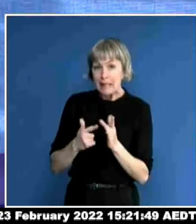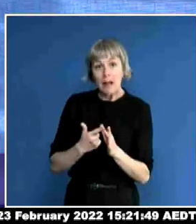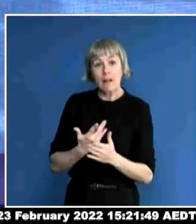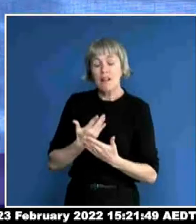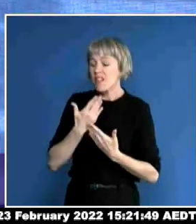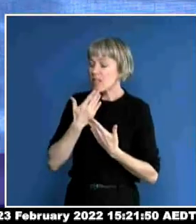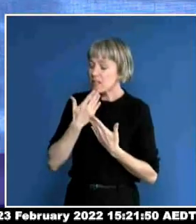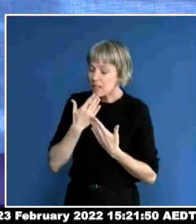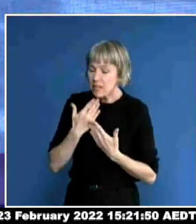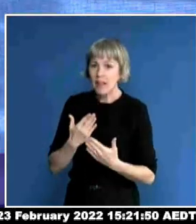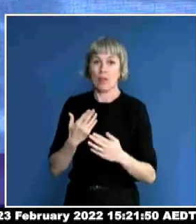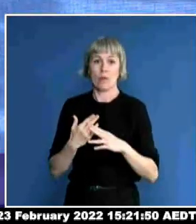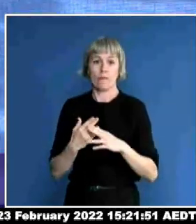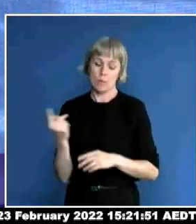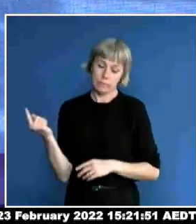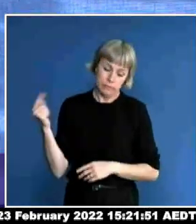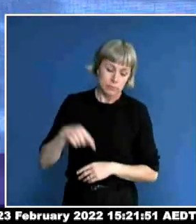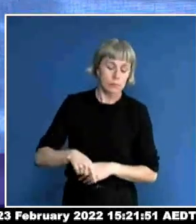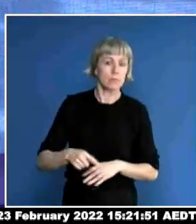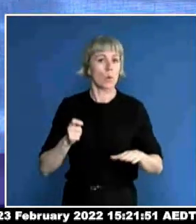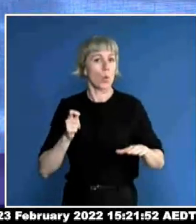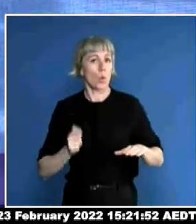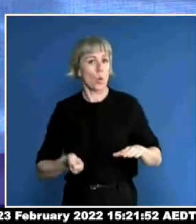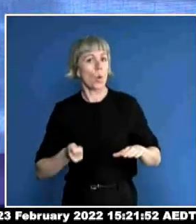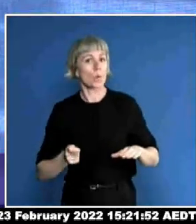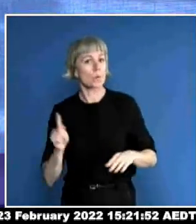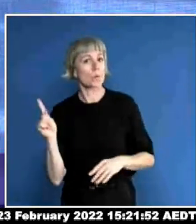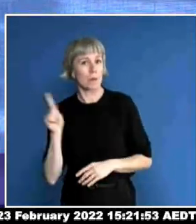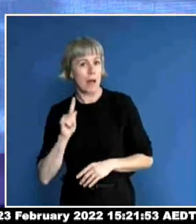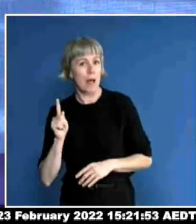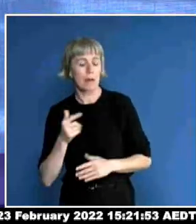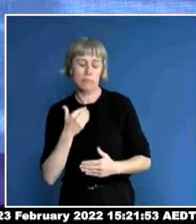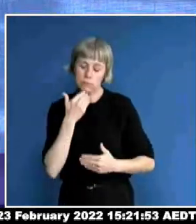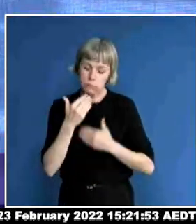I know you've got a lot of recommendations and suggestions for change and I think you